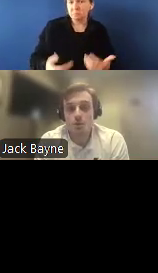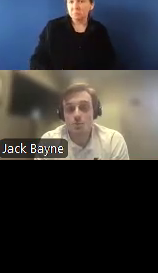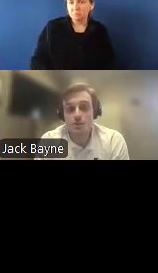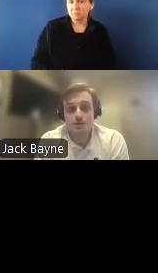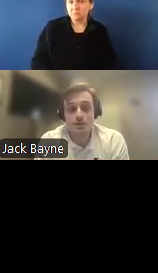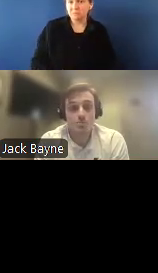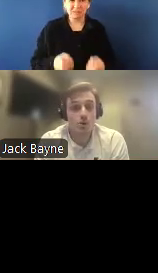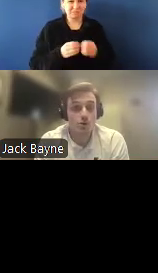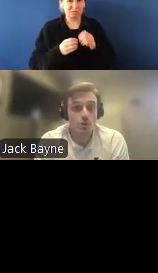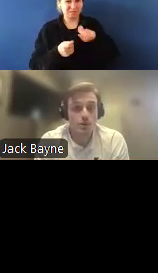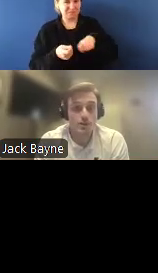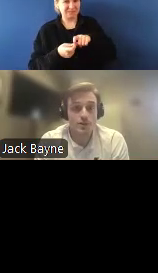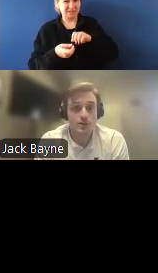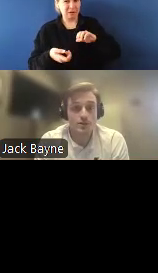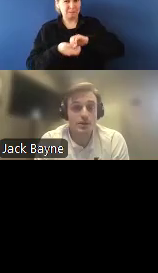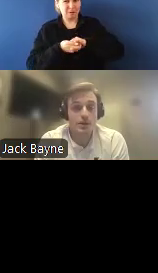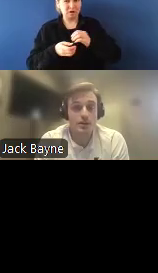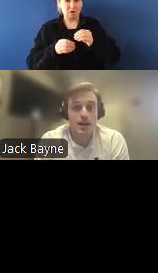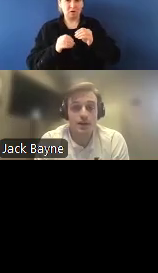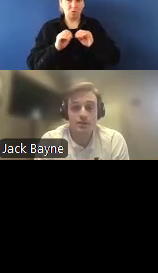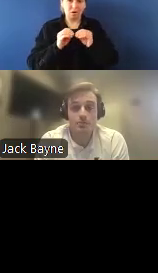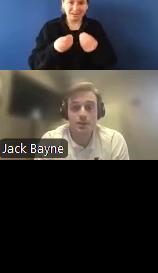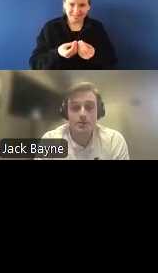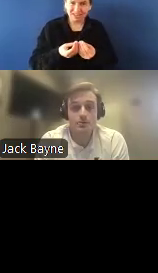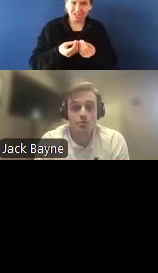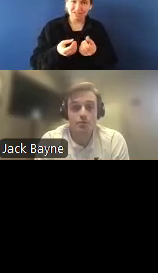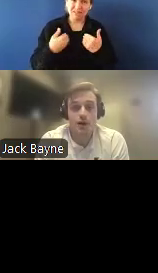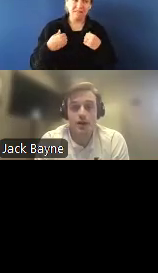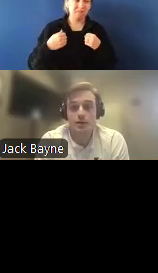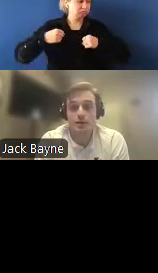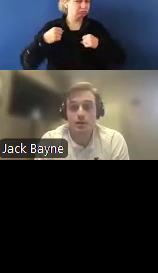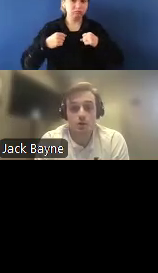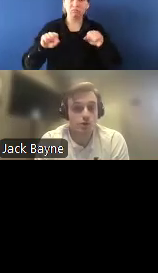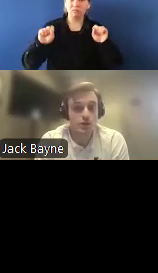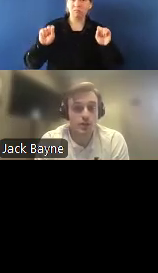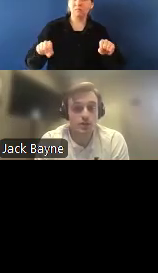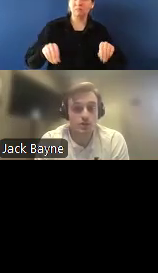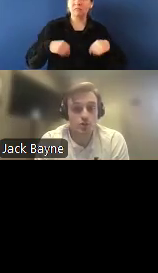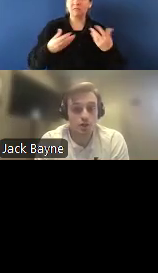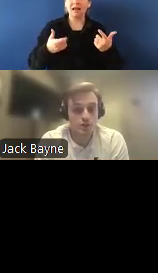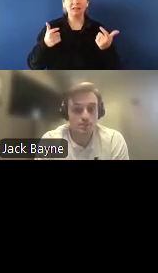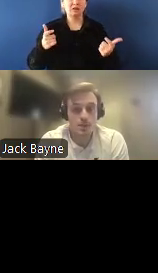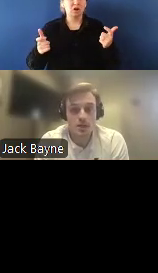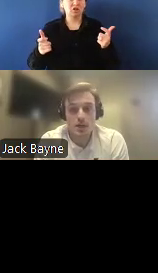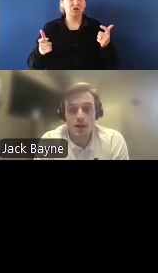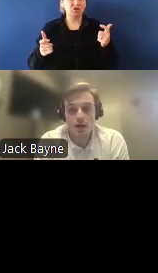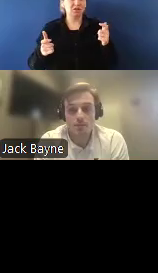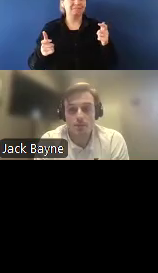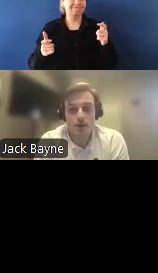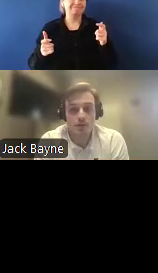more specifically, partner organizations to have a space to provide larger-scale instruction. Head